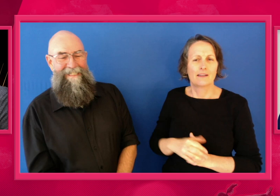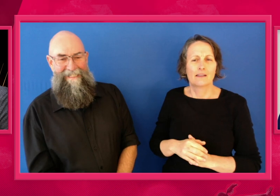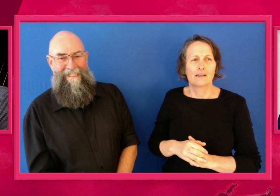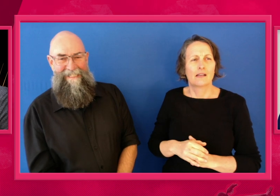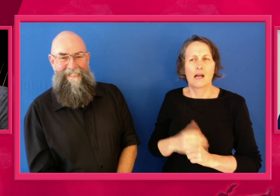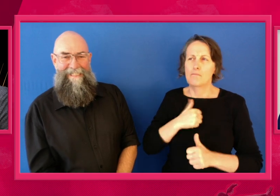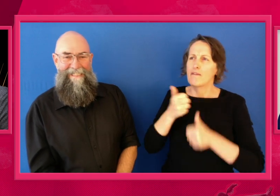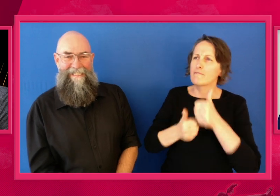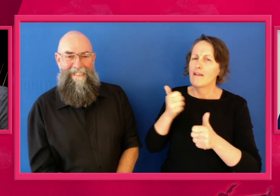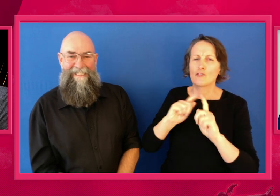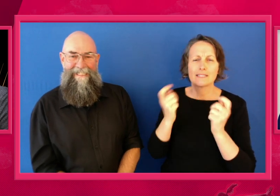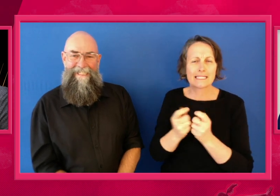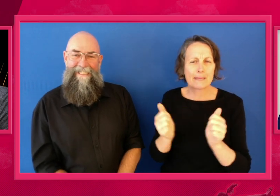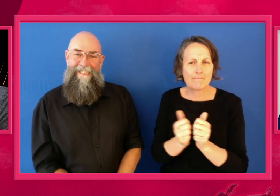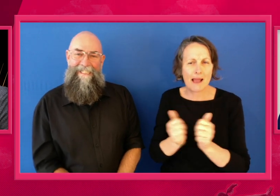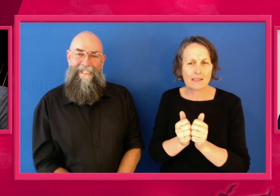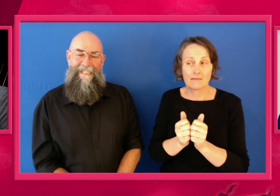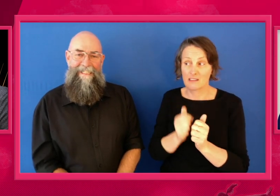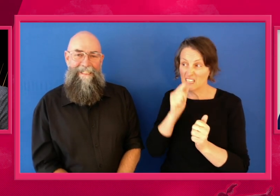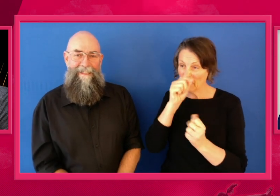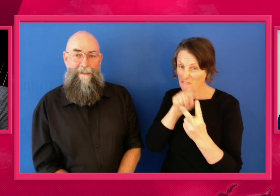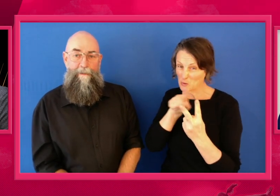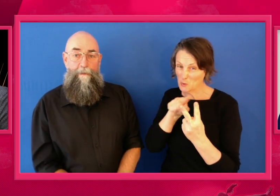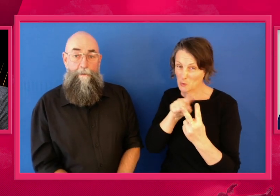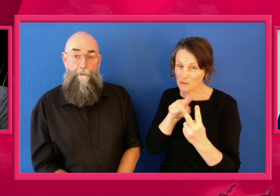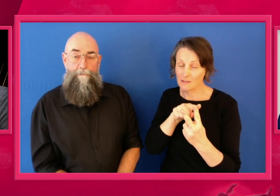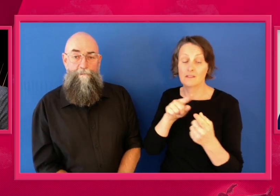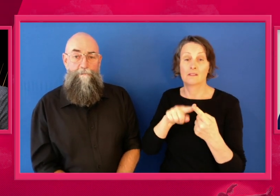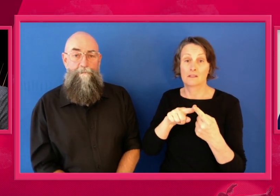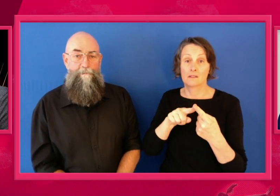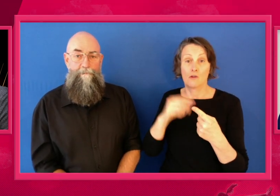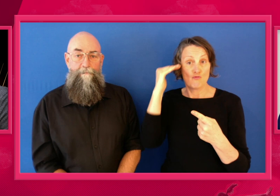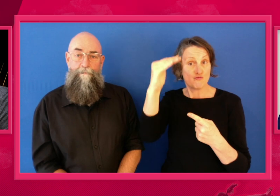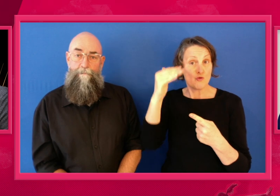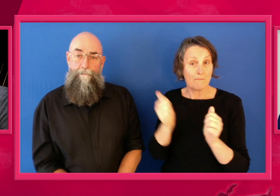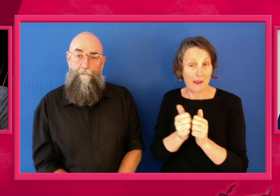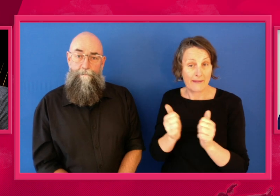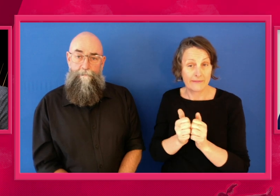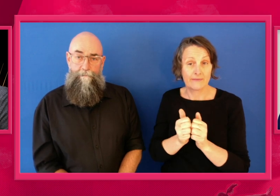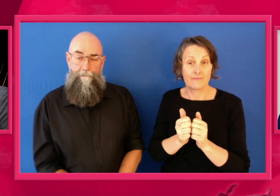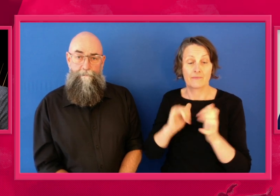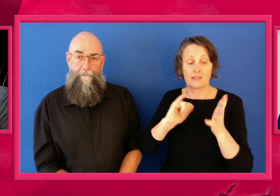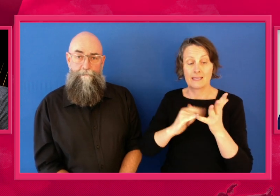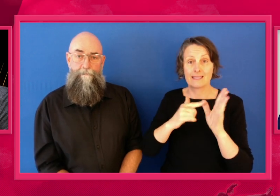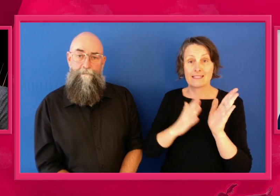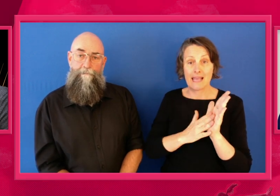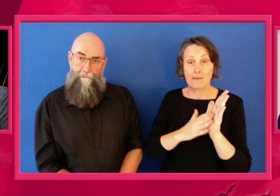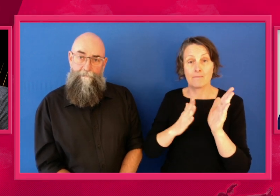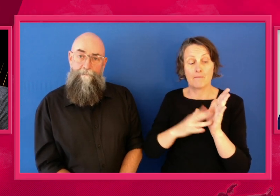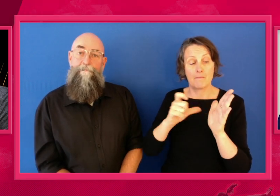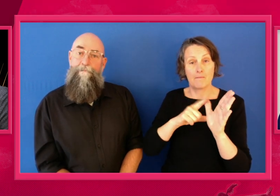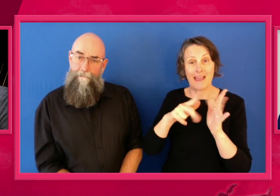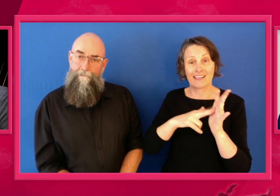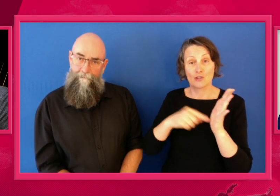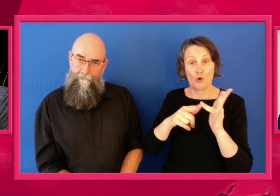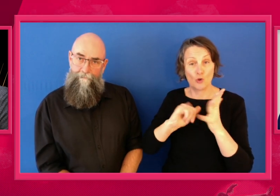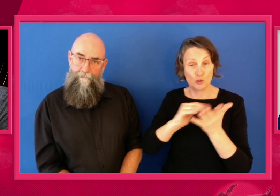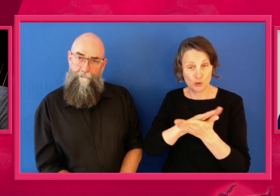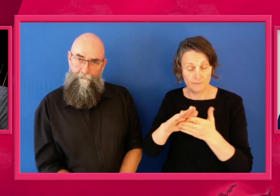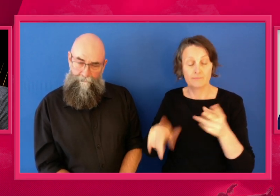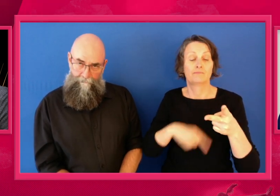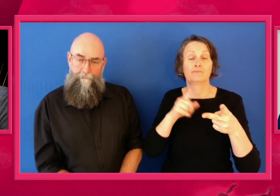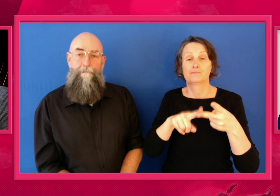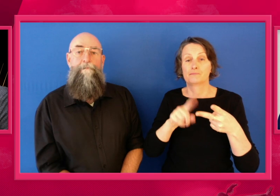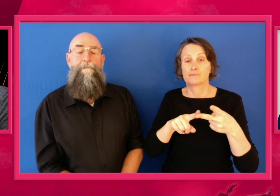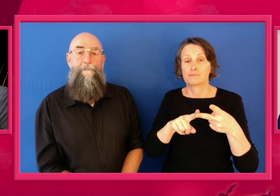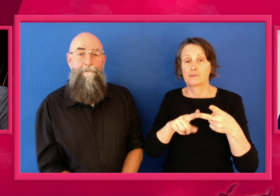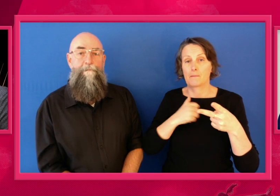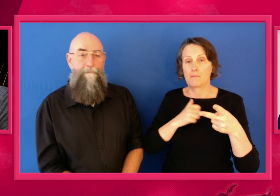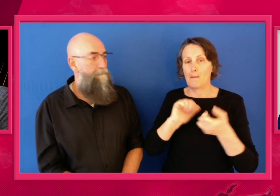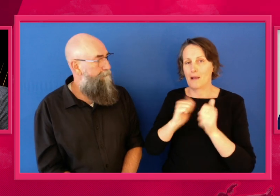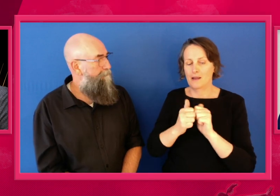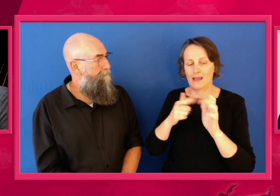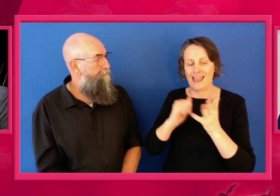I have, I have got two. My roommate, Sam Mac, Sam McIntosh. And my partner Ashleigh McConnell.